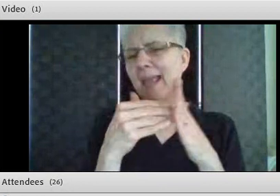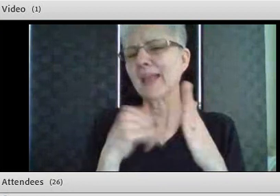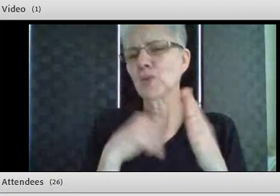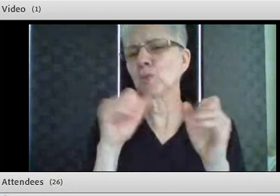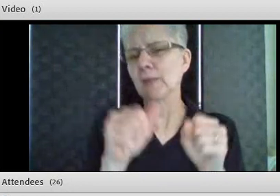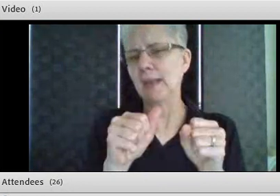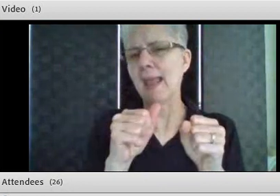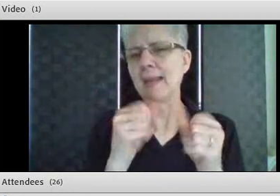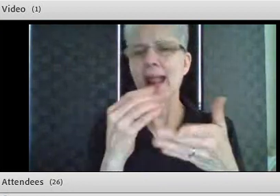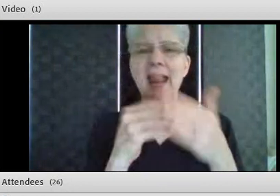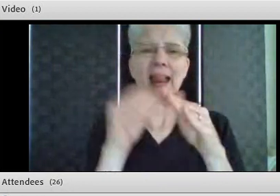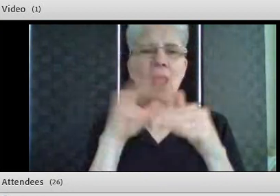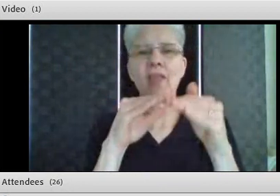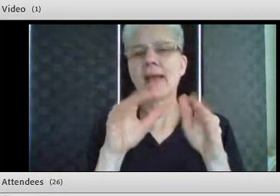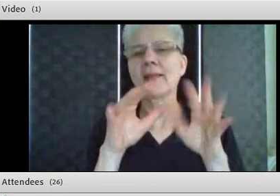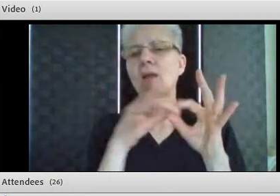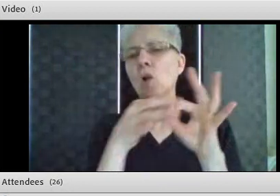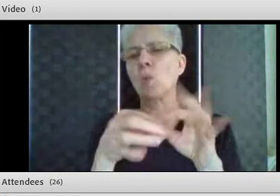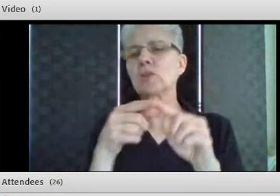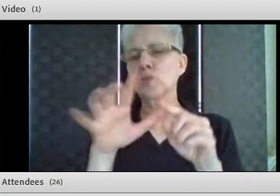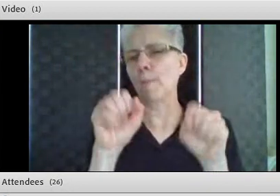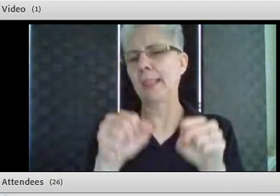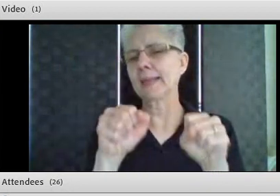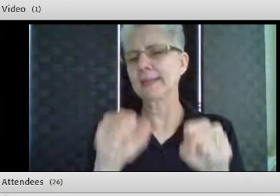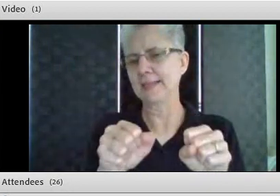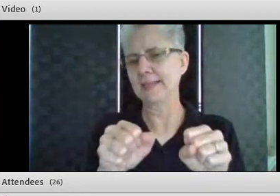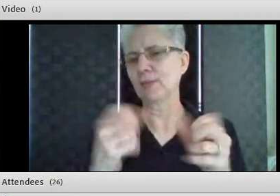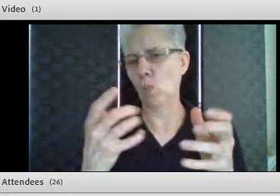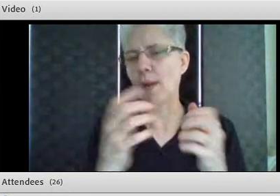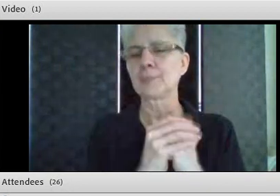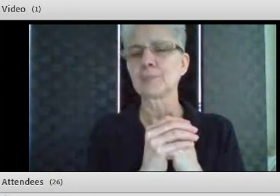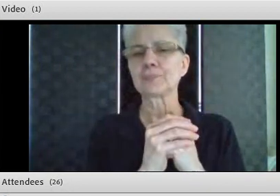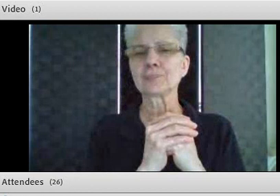because it's the second space note up, which is an A, so, you know, again,